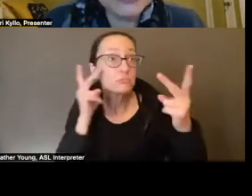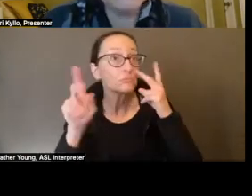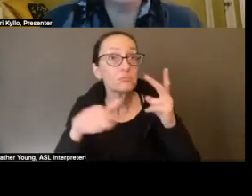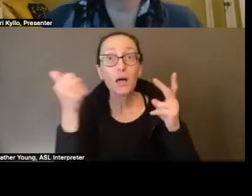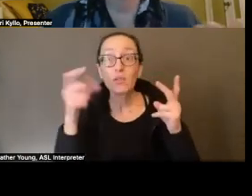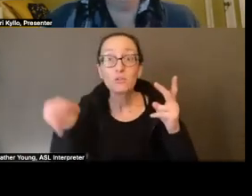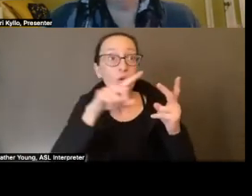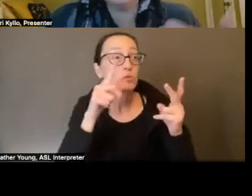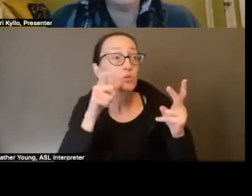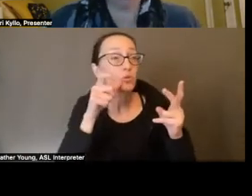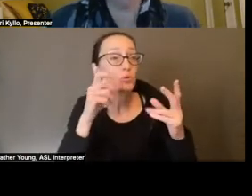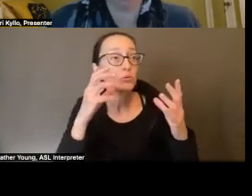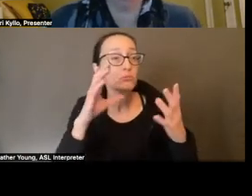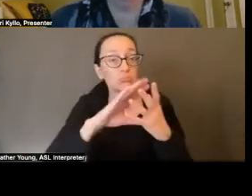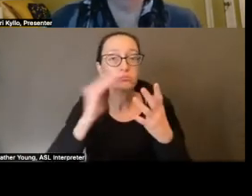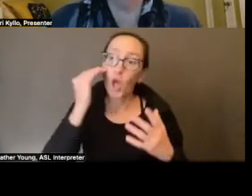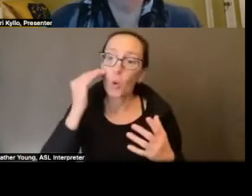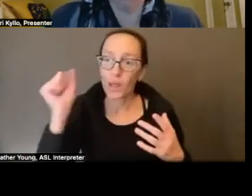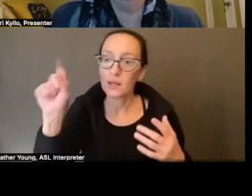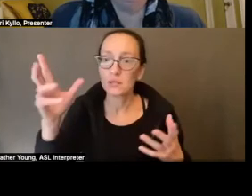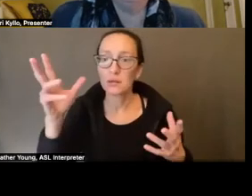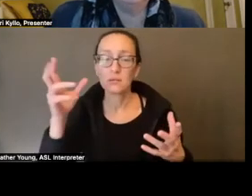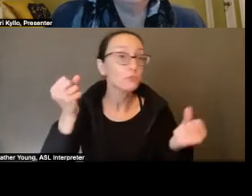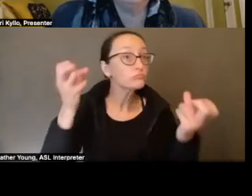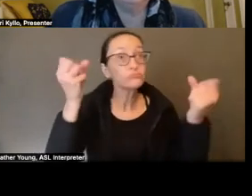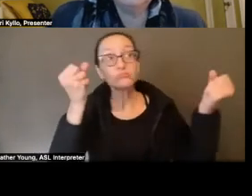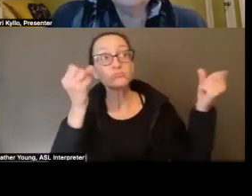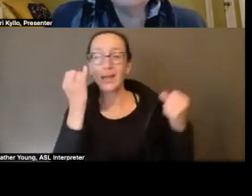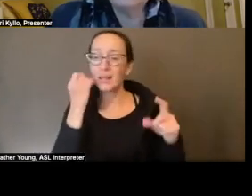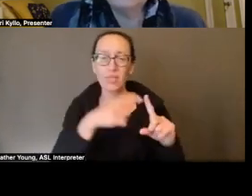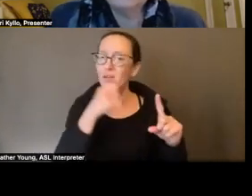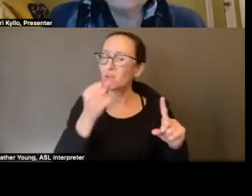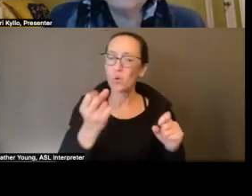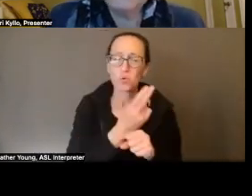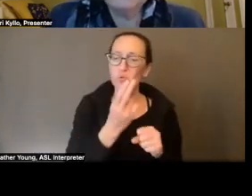of ASL, or if they don't learn ASL. And what we've found is that,